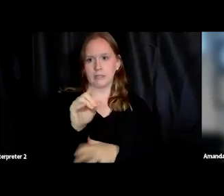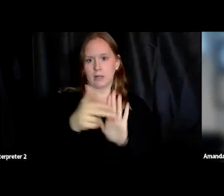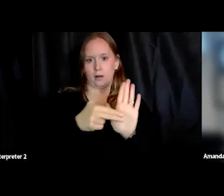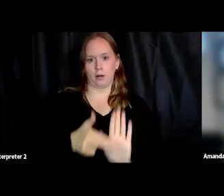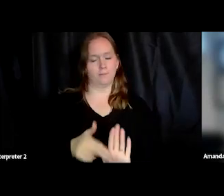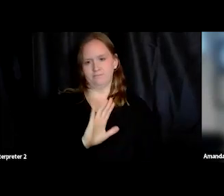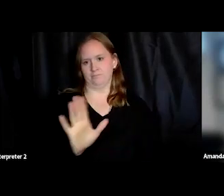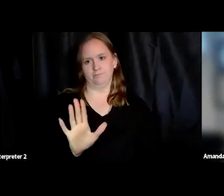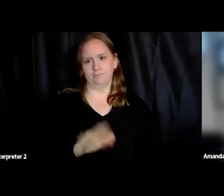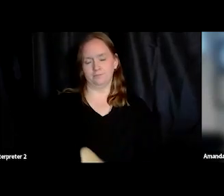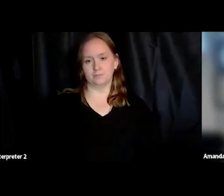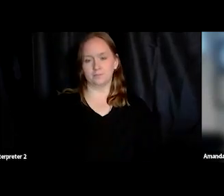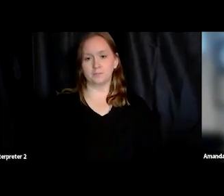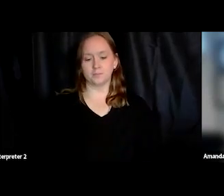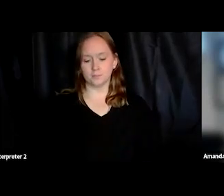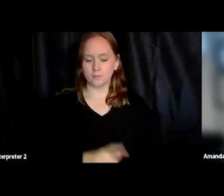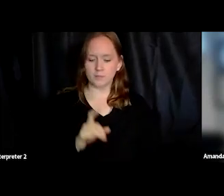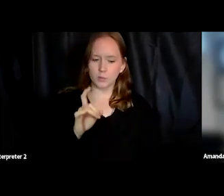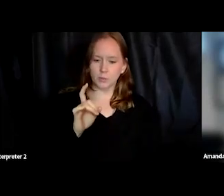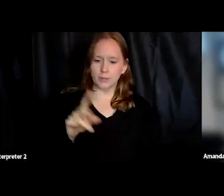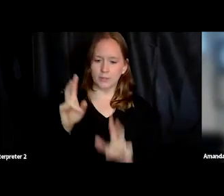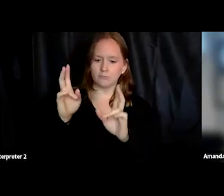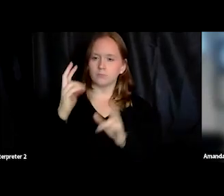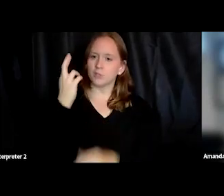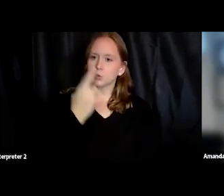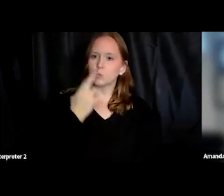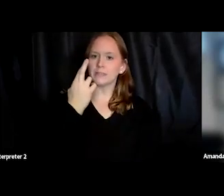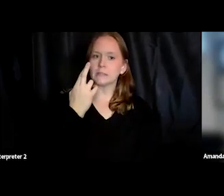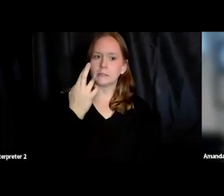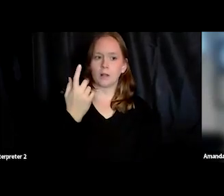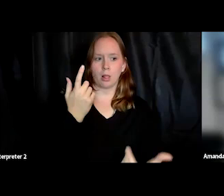that shows why they received those diagnoses. What symptoms were observed